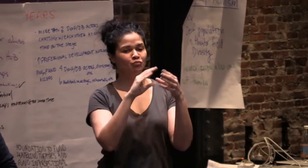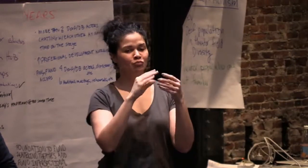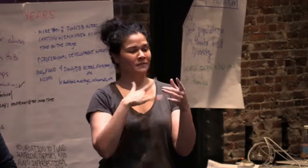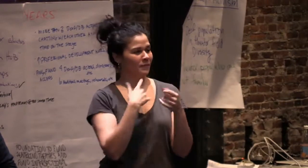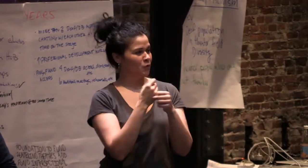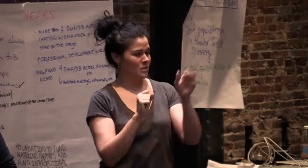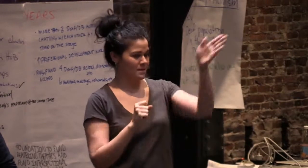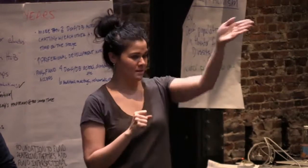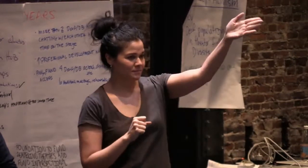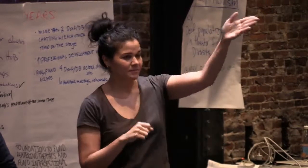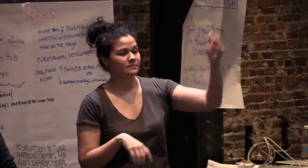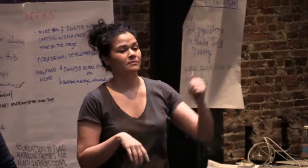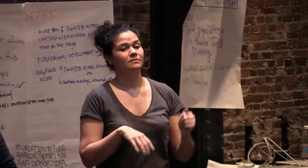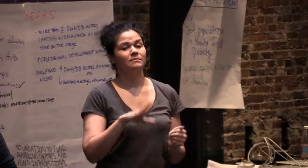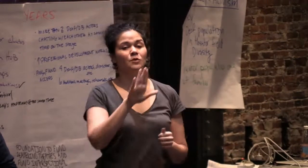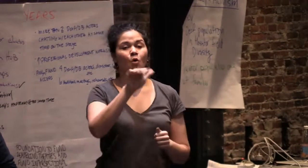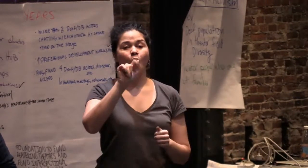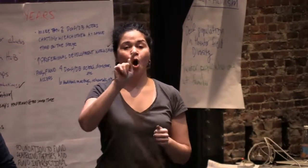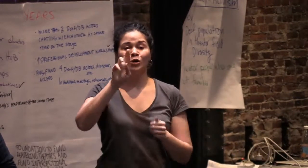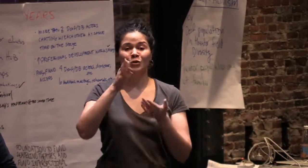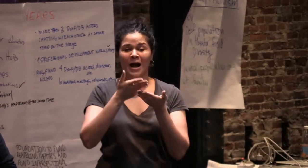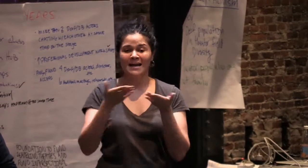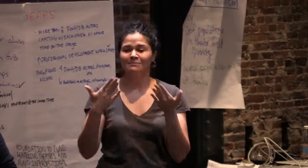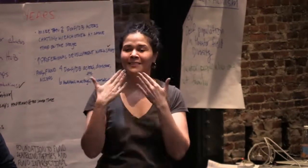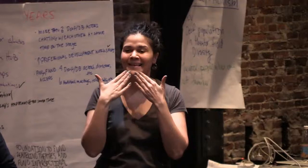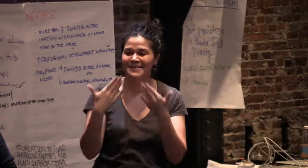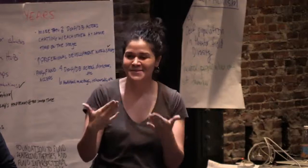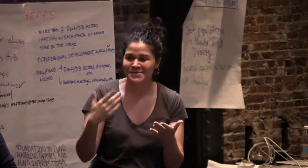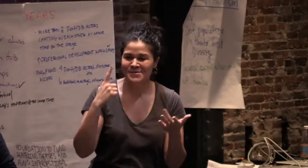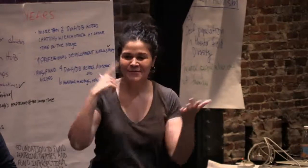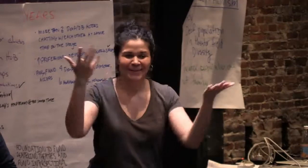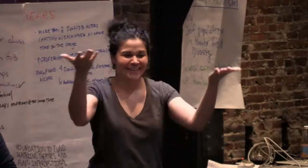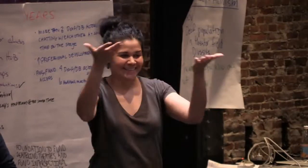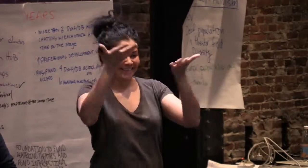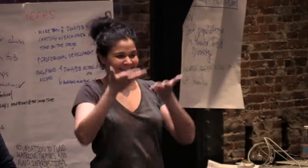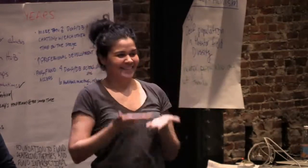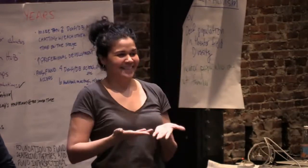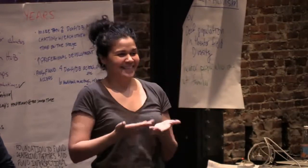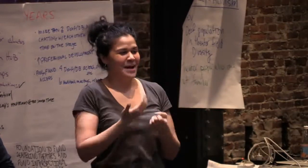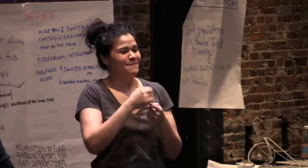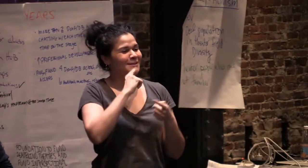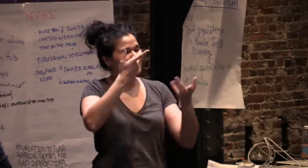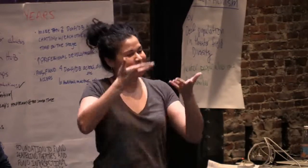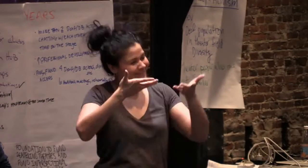and don't forget to use the reflection booth if you haven't yet, please do that.